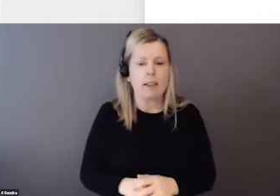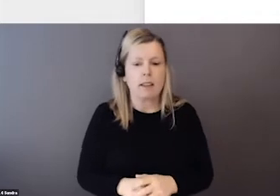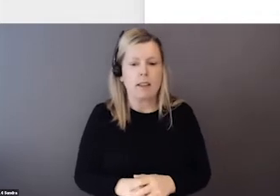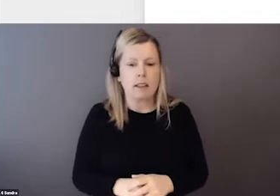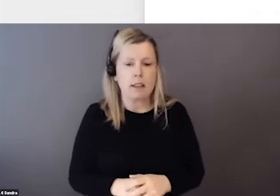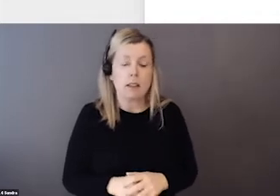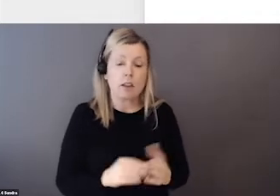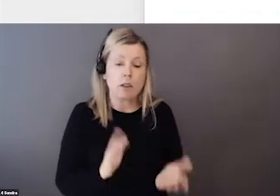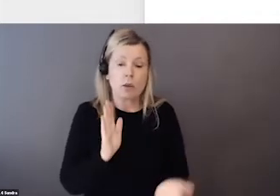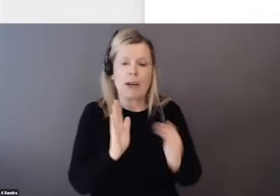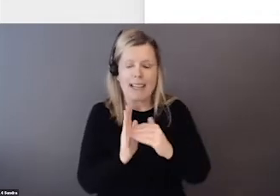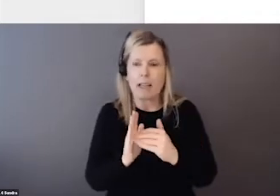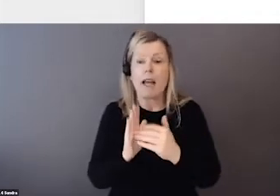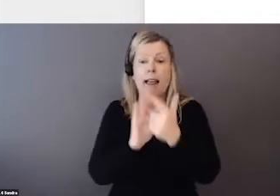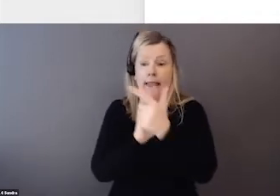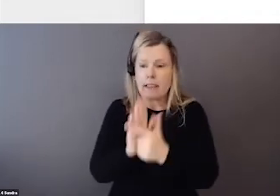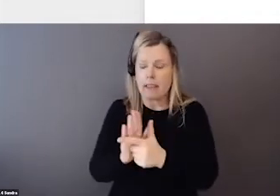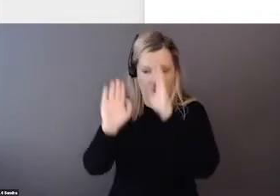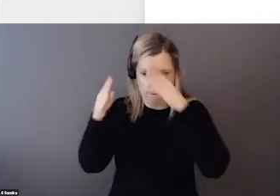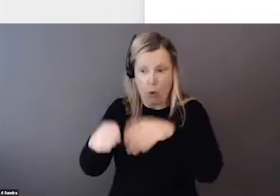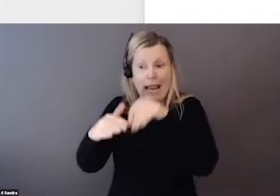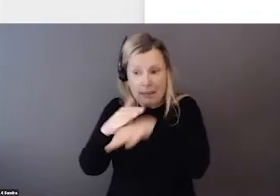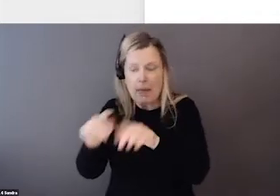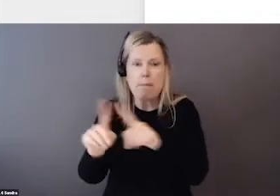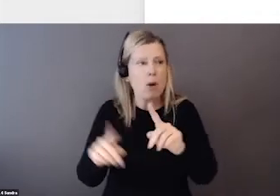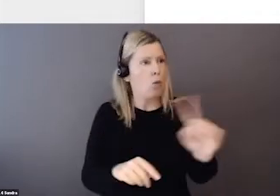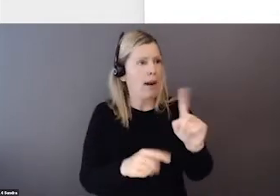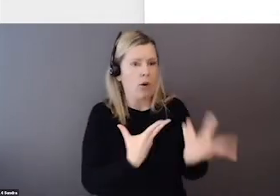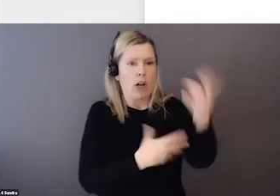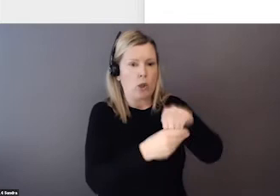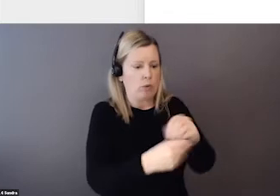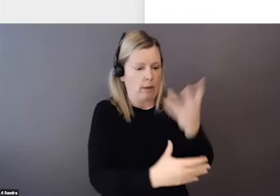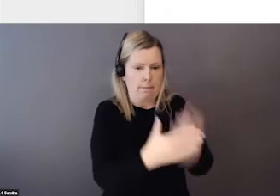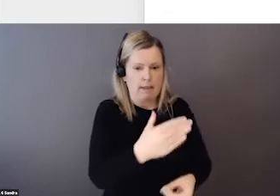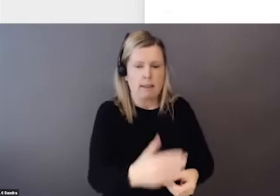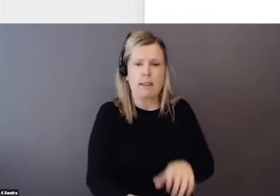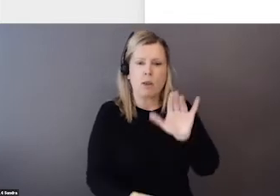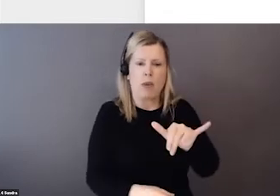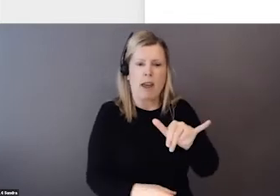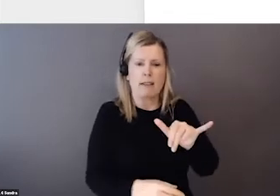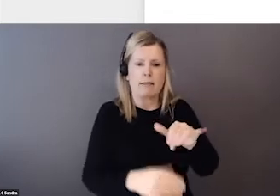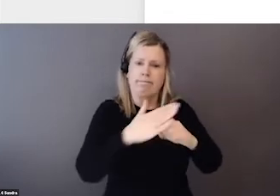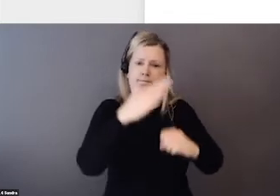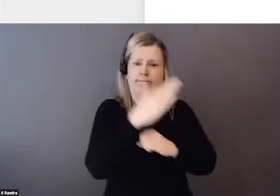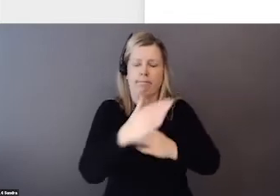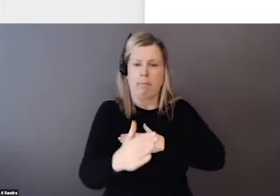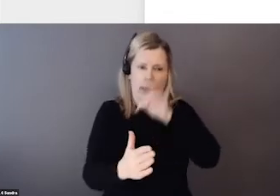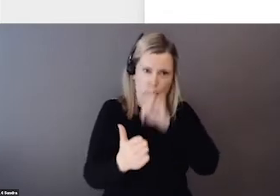It does not speak to inclusion. And that was the core premise behind this particular project. So our objective then was to undertake